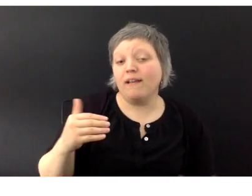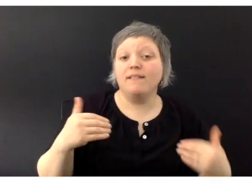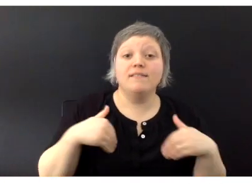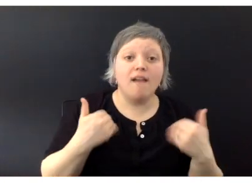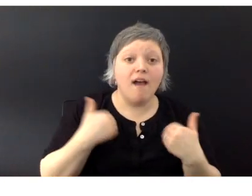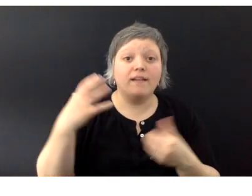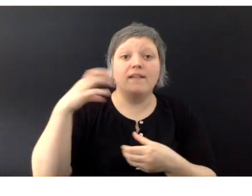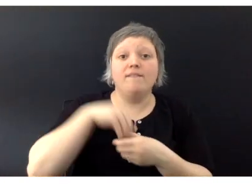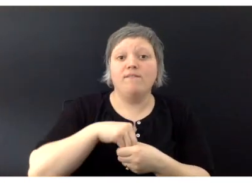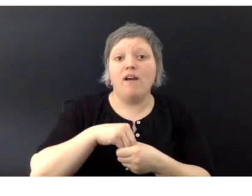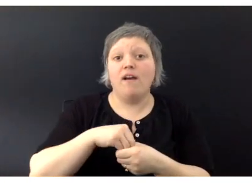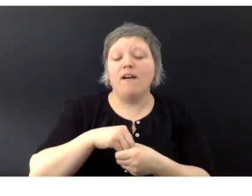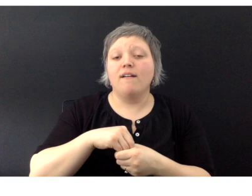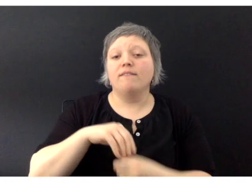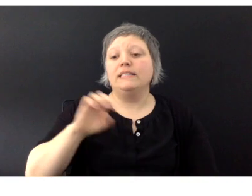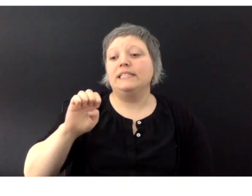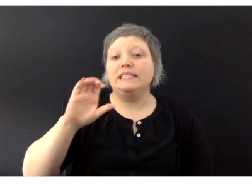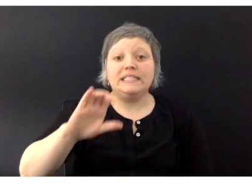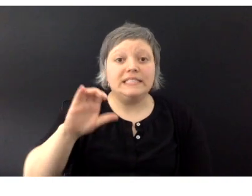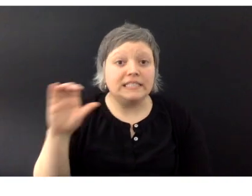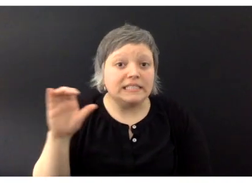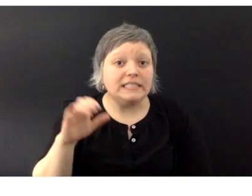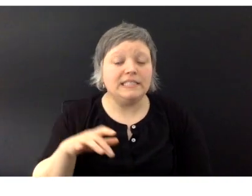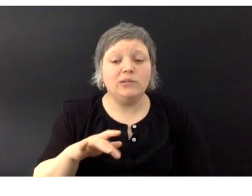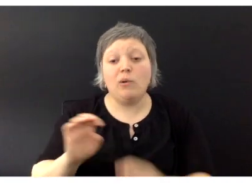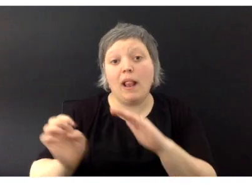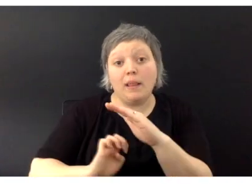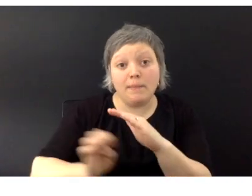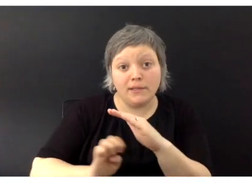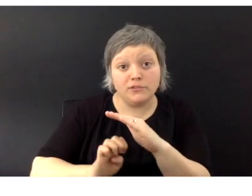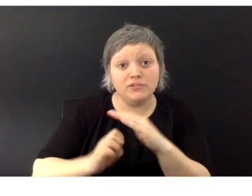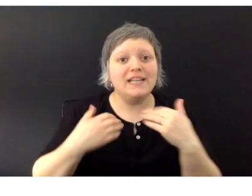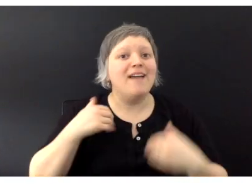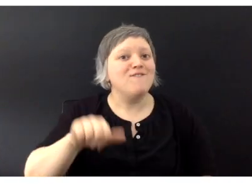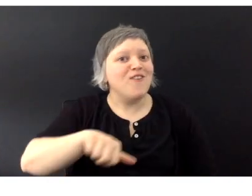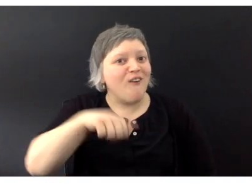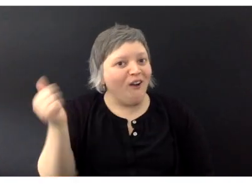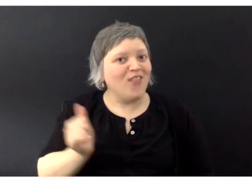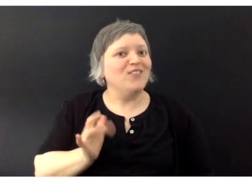and you have a young child who's in our early childhood program or our elementary program,